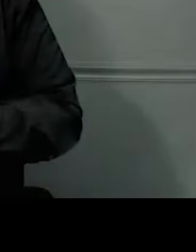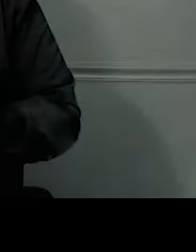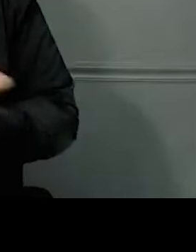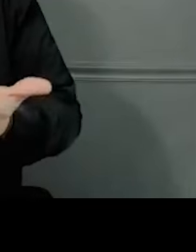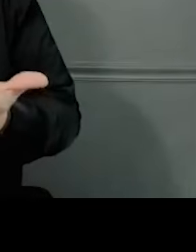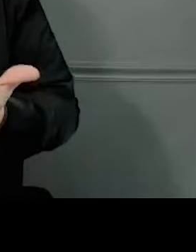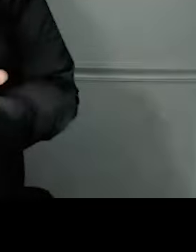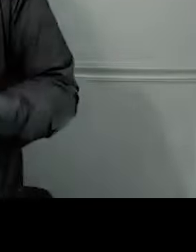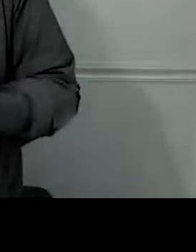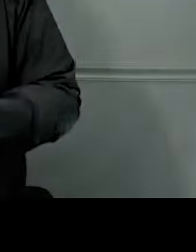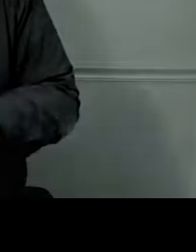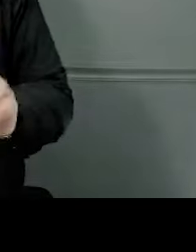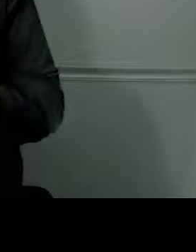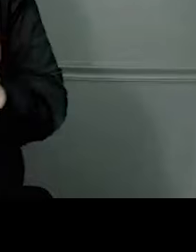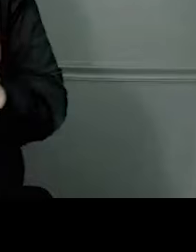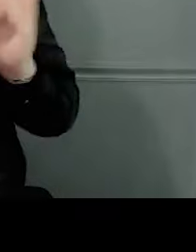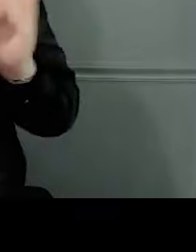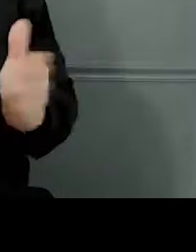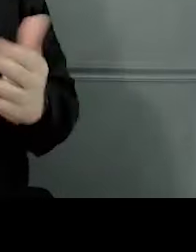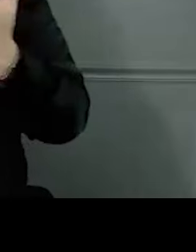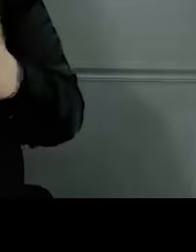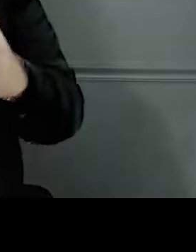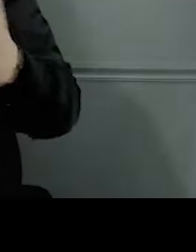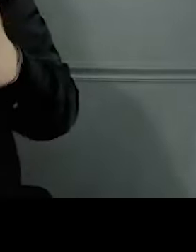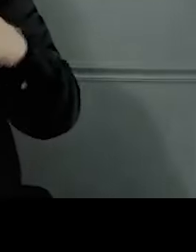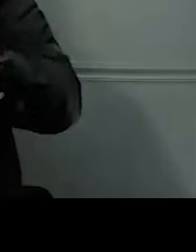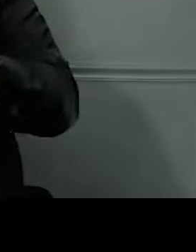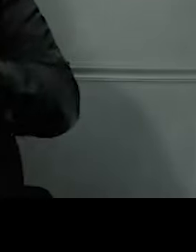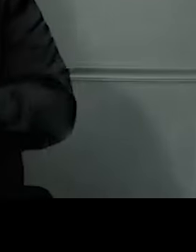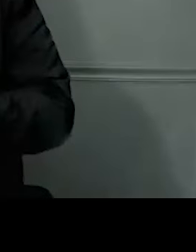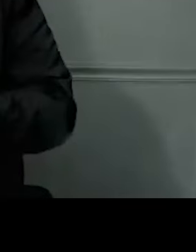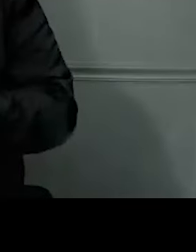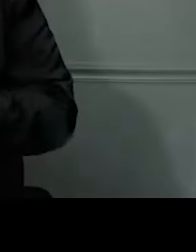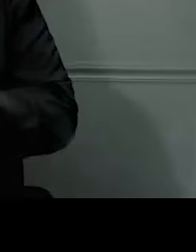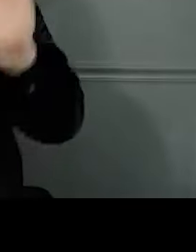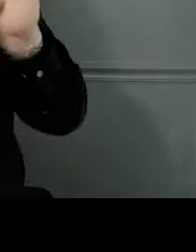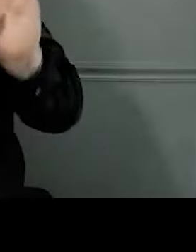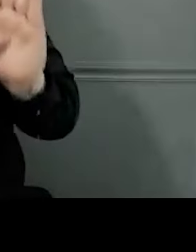But right now, we give you up to five distinct examples and a page,